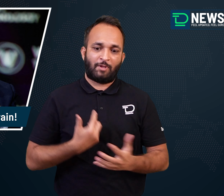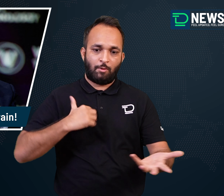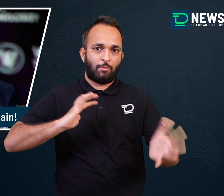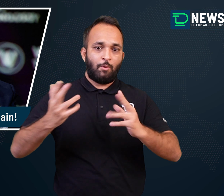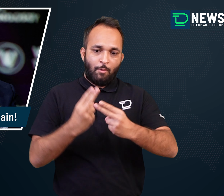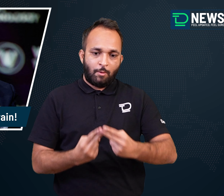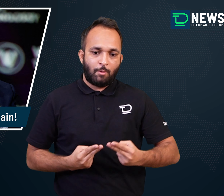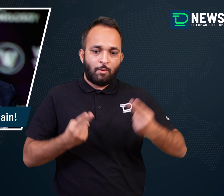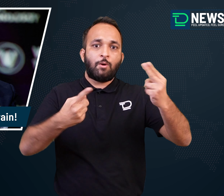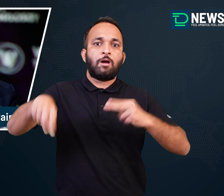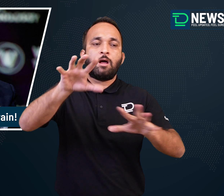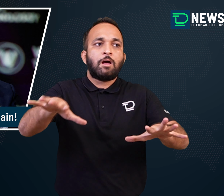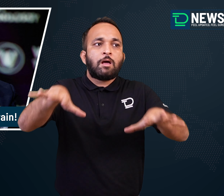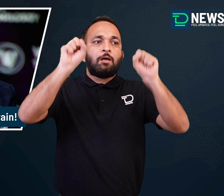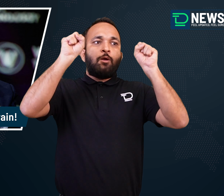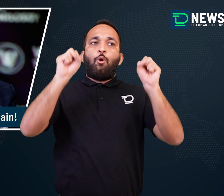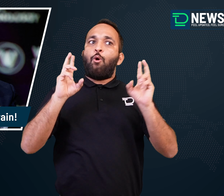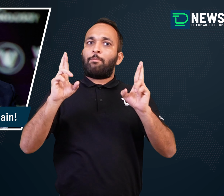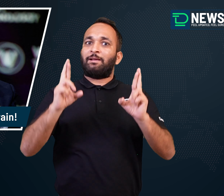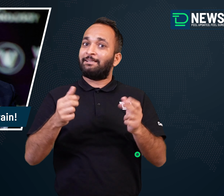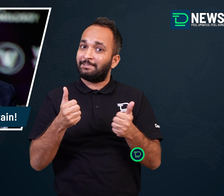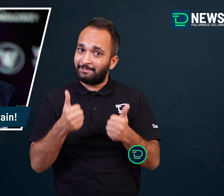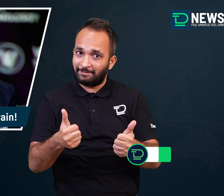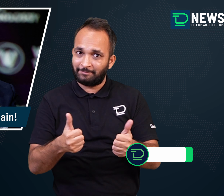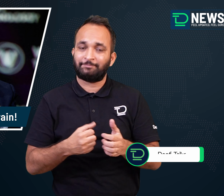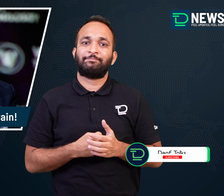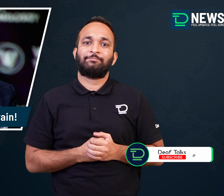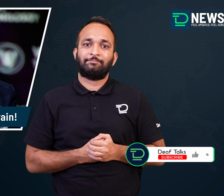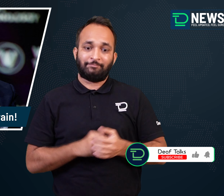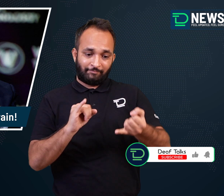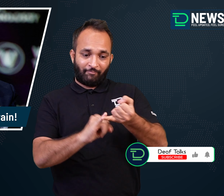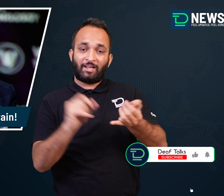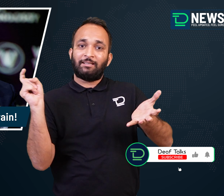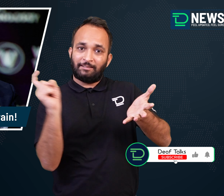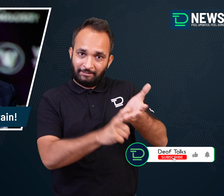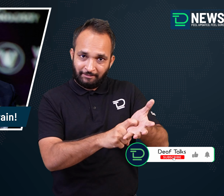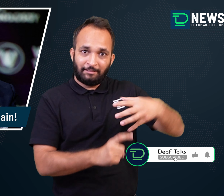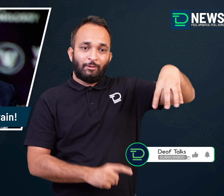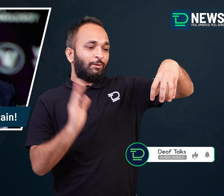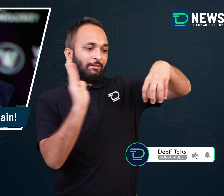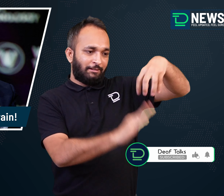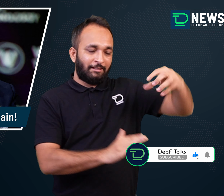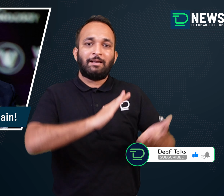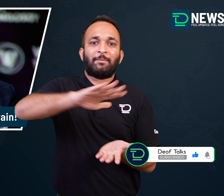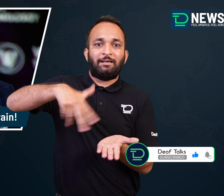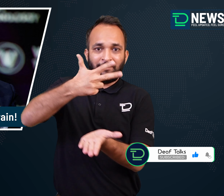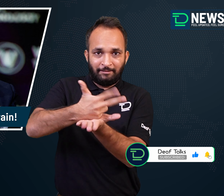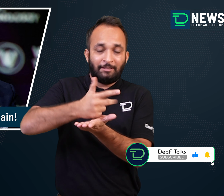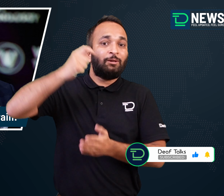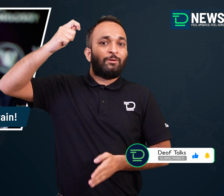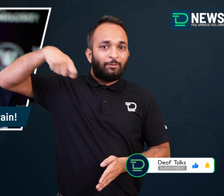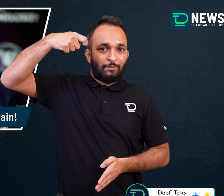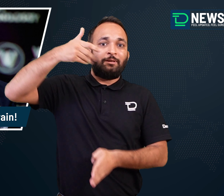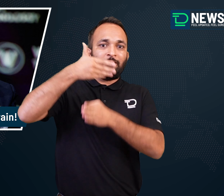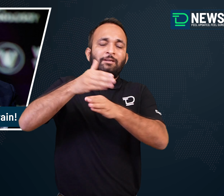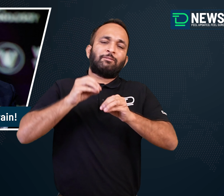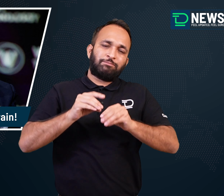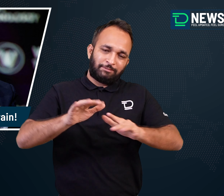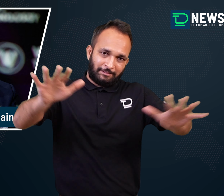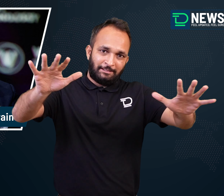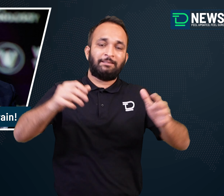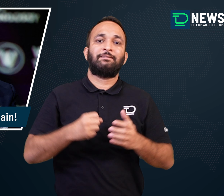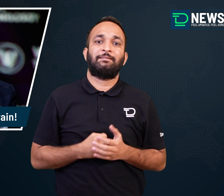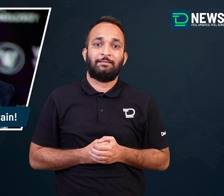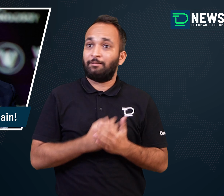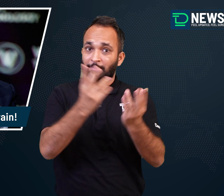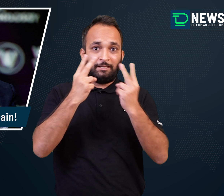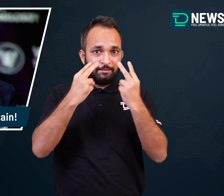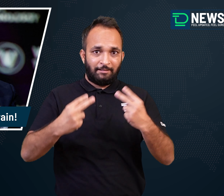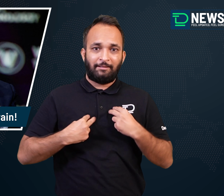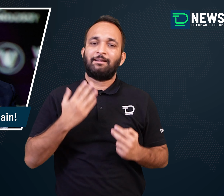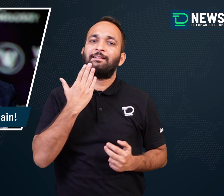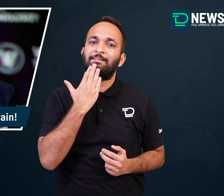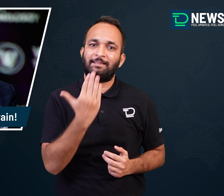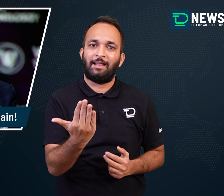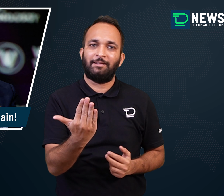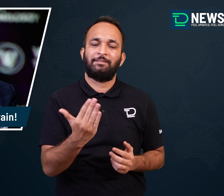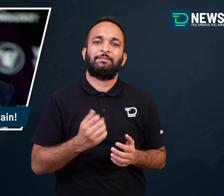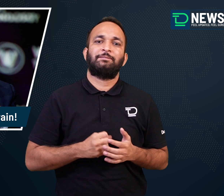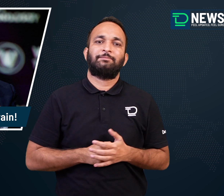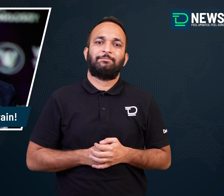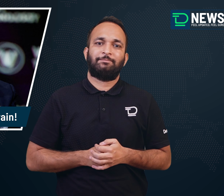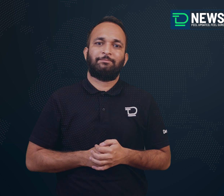Subscribe to Deaf Talks, and thanks for watching.